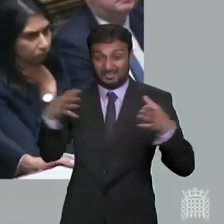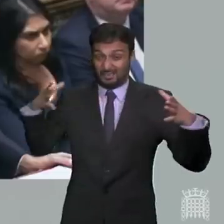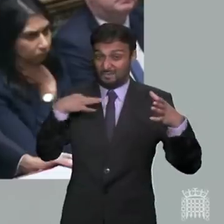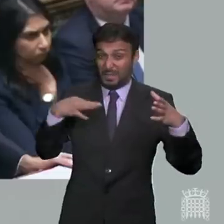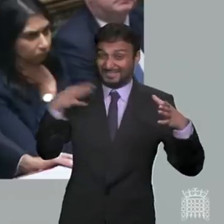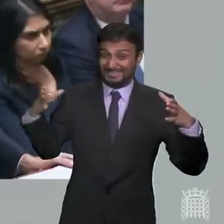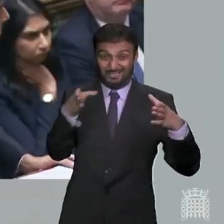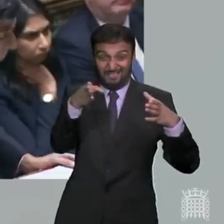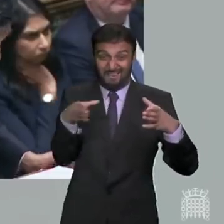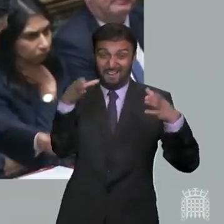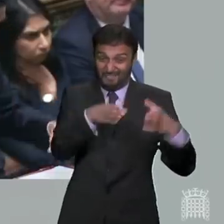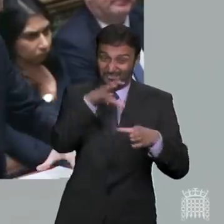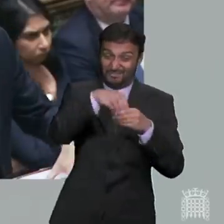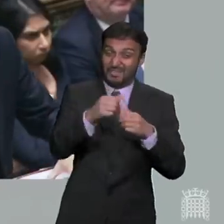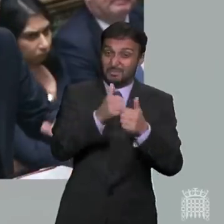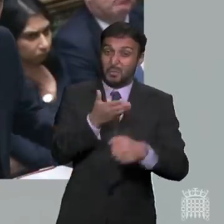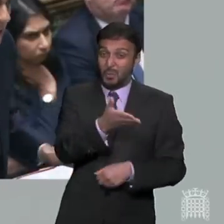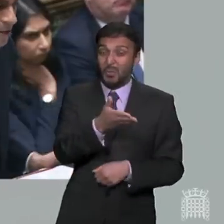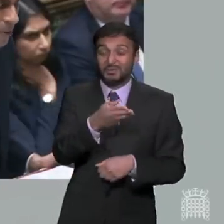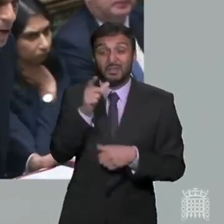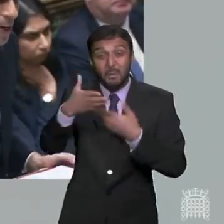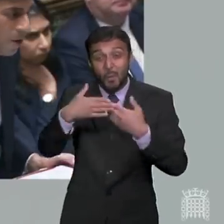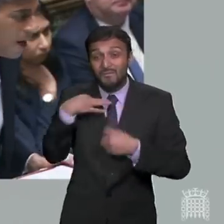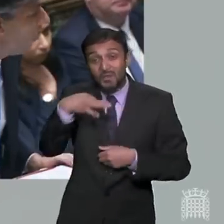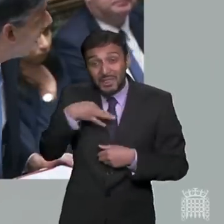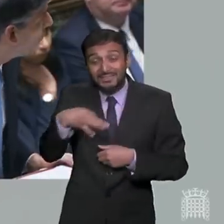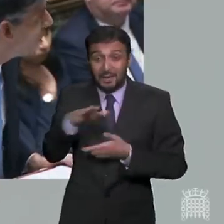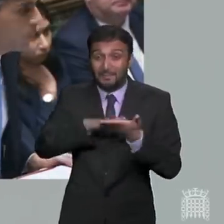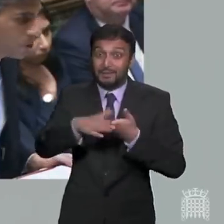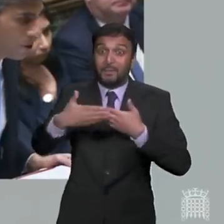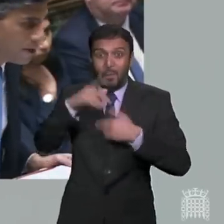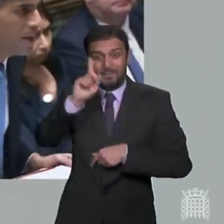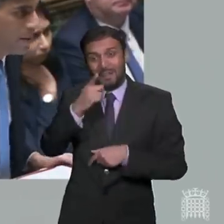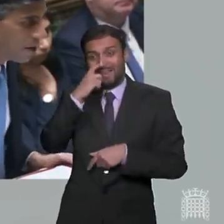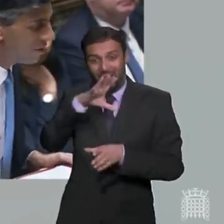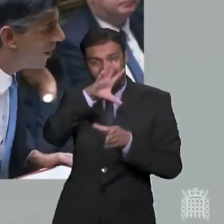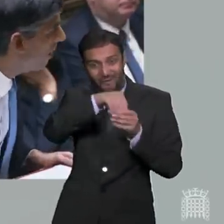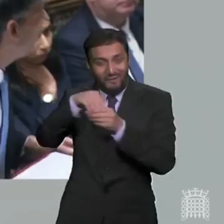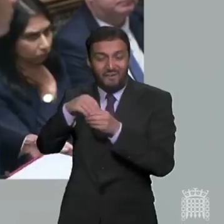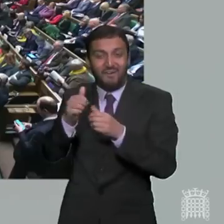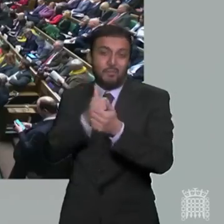the capacity for at least eight more people to participate in sport. I know that the whole House will join me in praising their efforts.